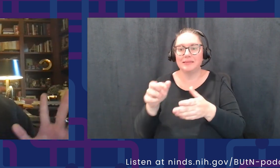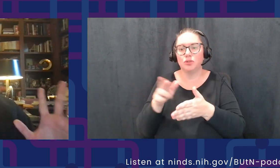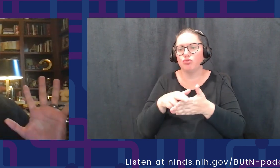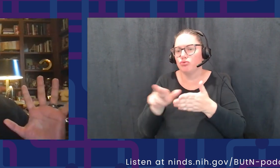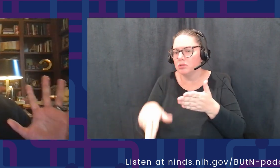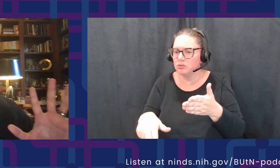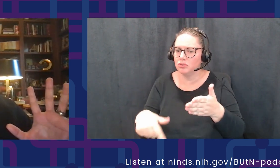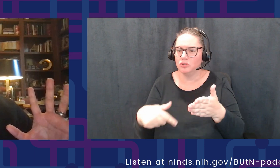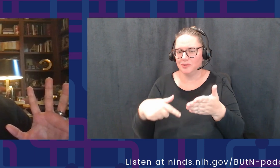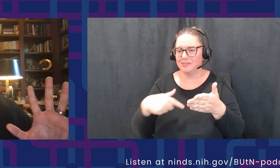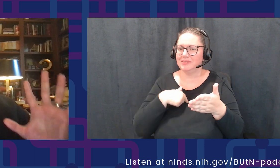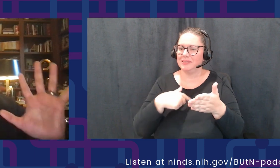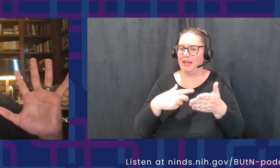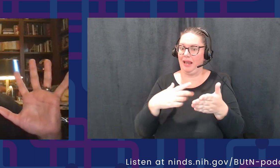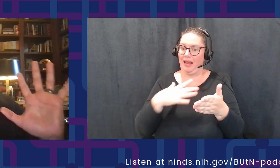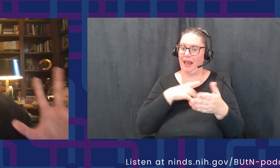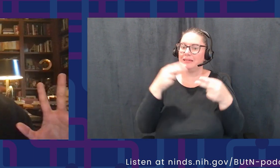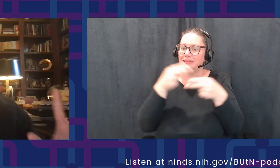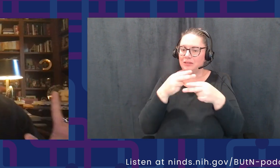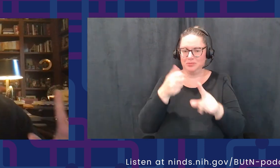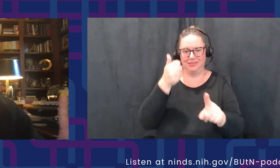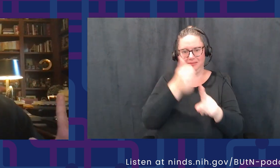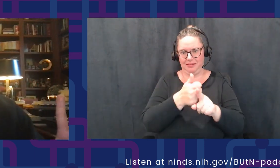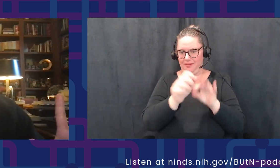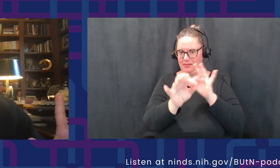I like the slides to be self explanatory.